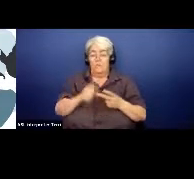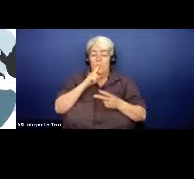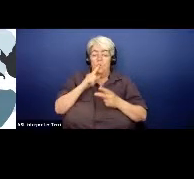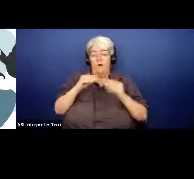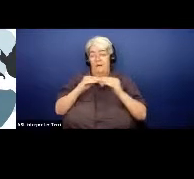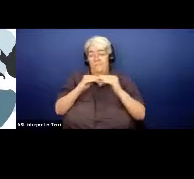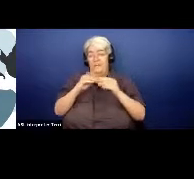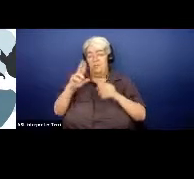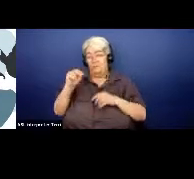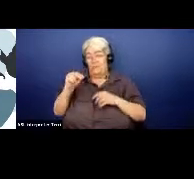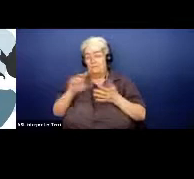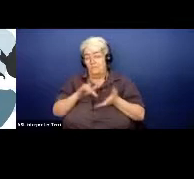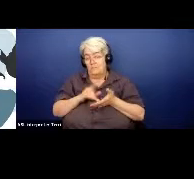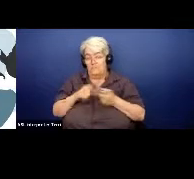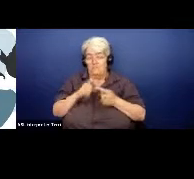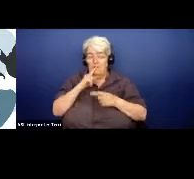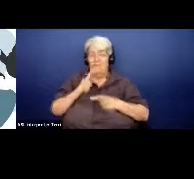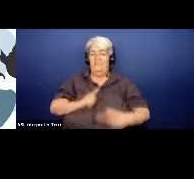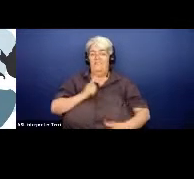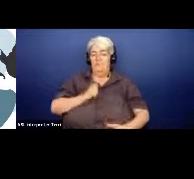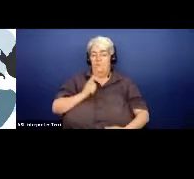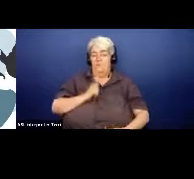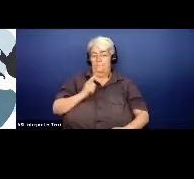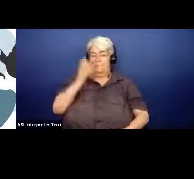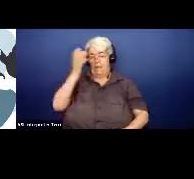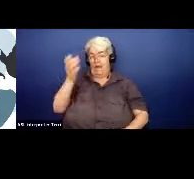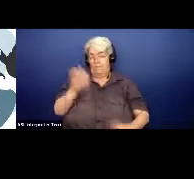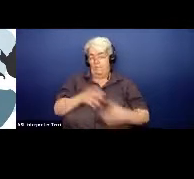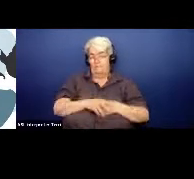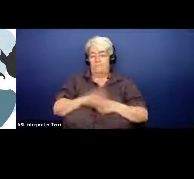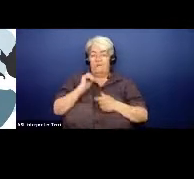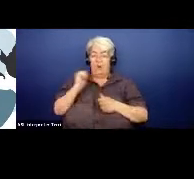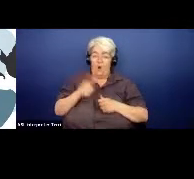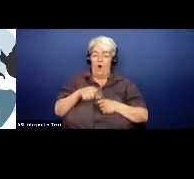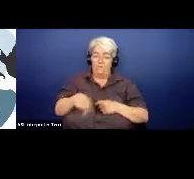often also known as the living room model. All of those different kinds of settings need